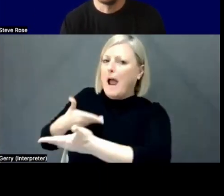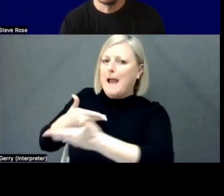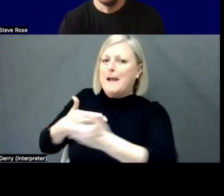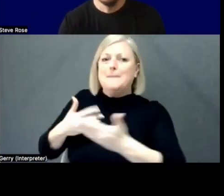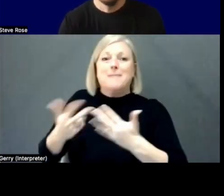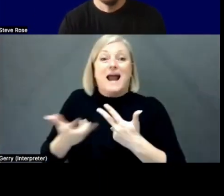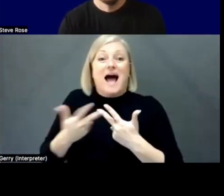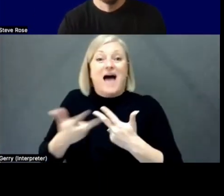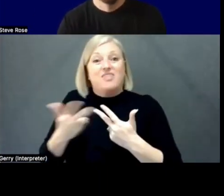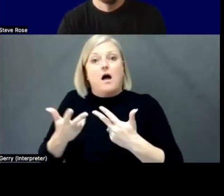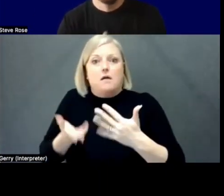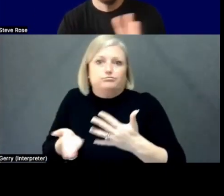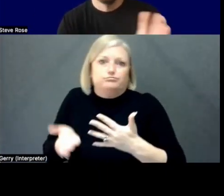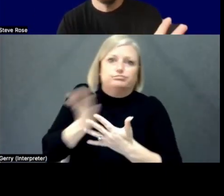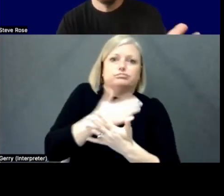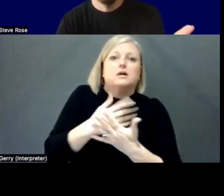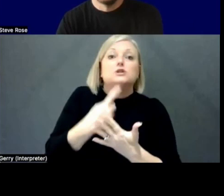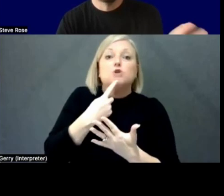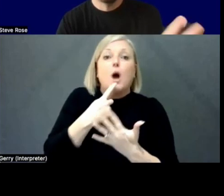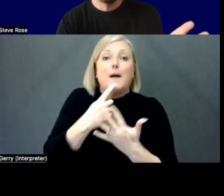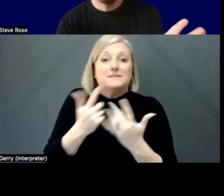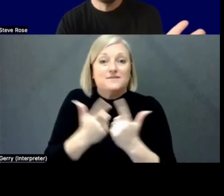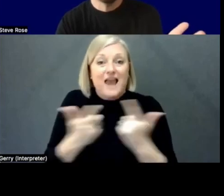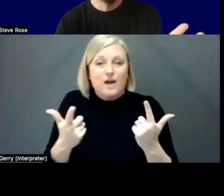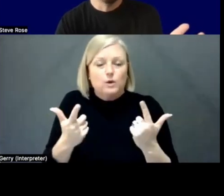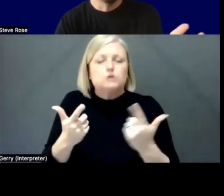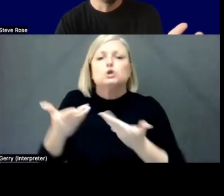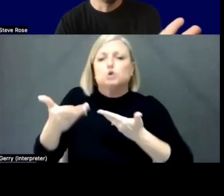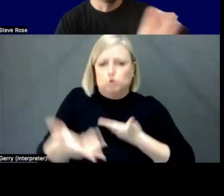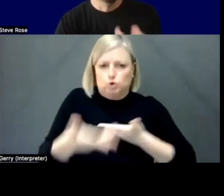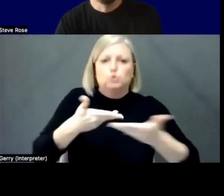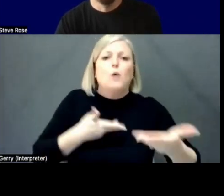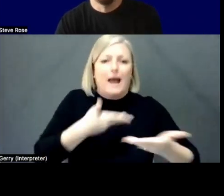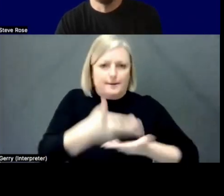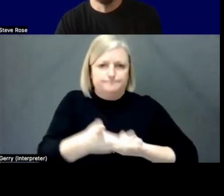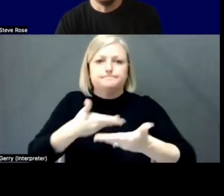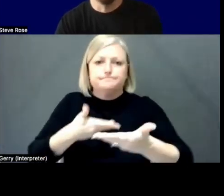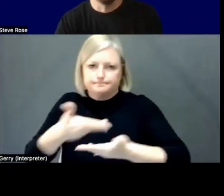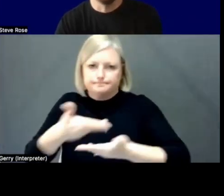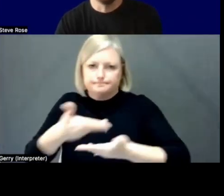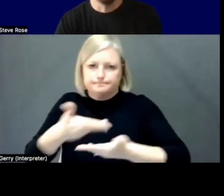So I think I've kind of very quickly covered some of these different elements.